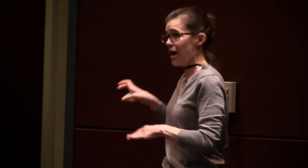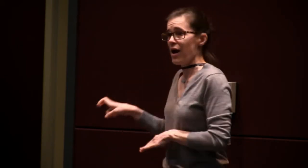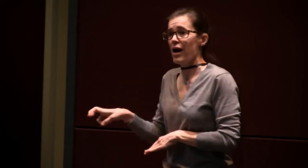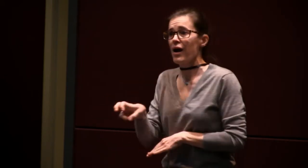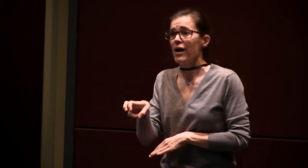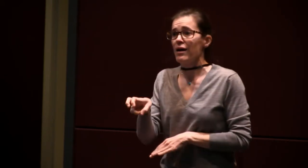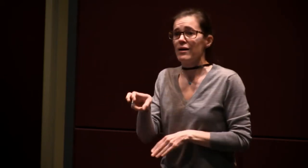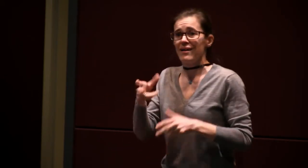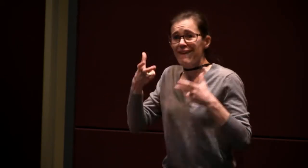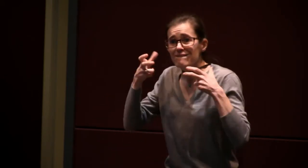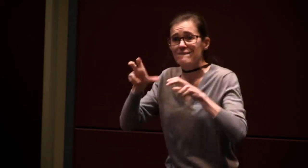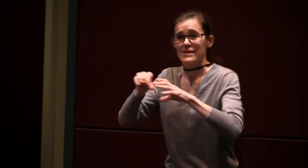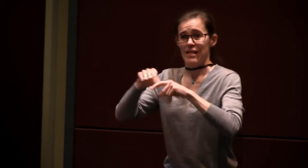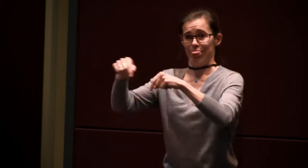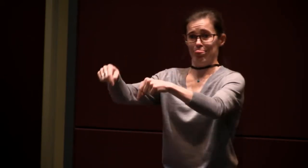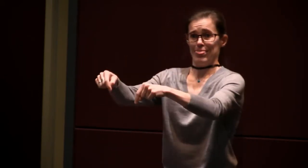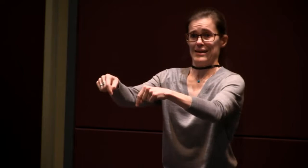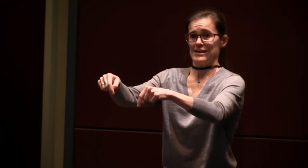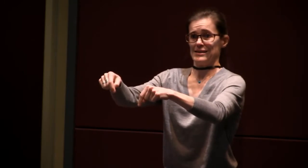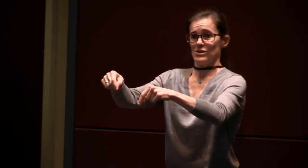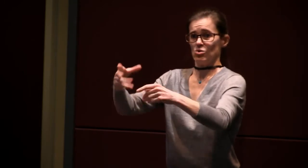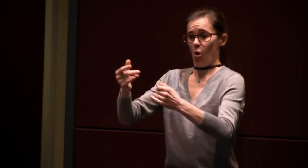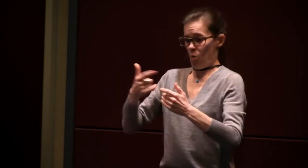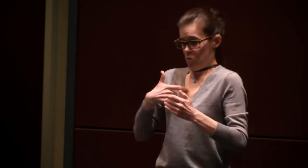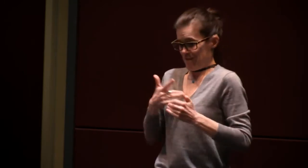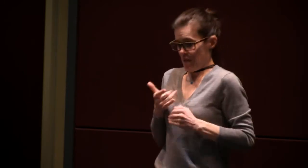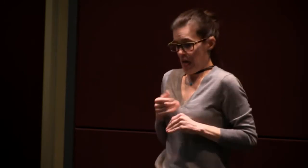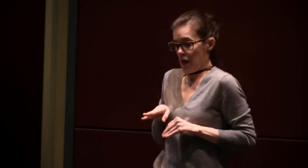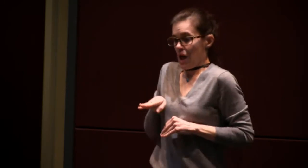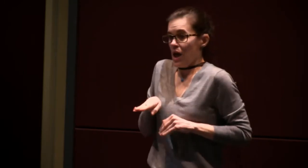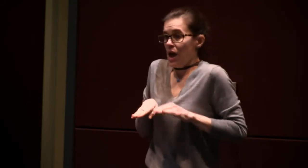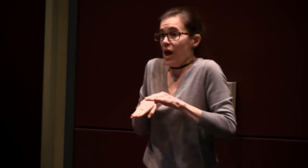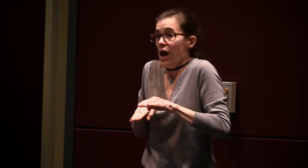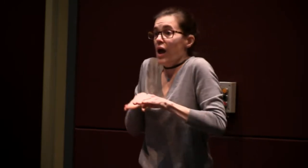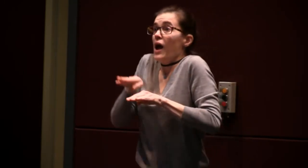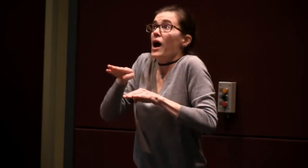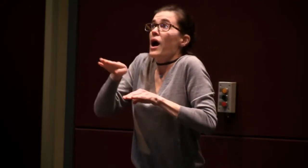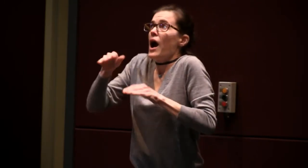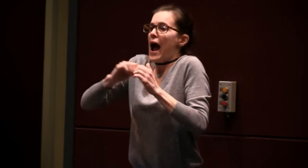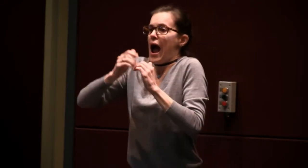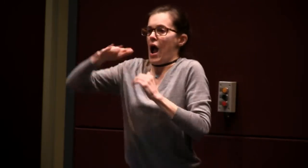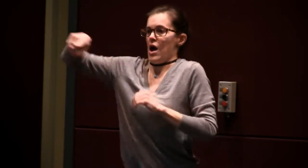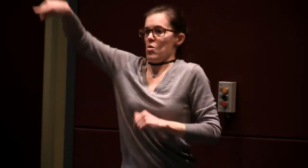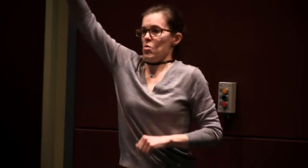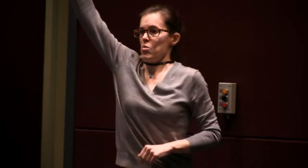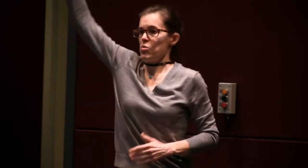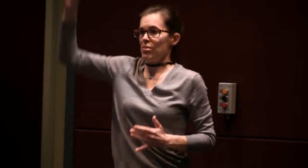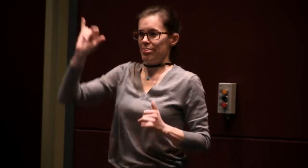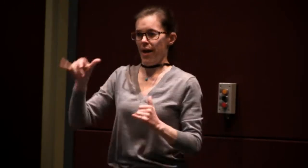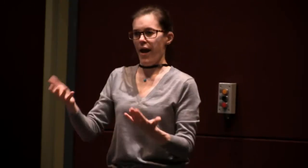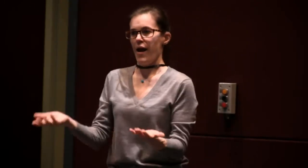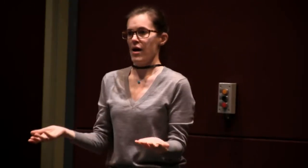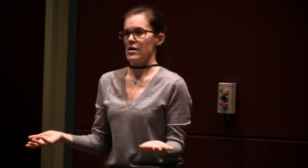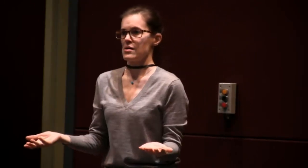Who has that day job who can afford to sacrifice some time to spend some time mentoring the other person